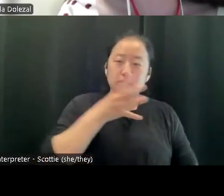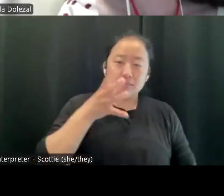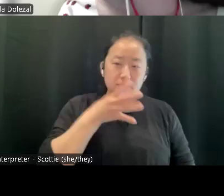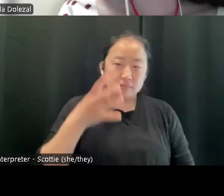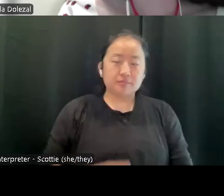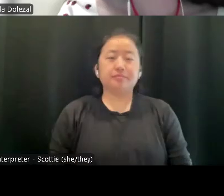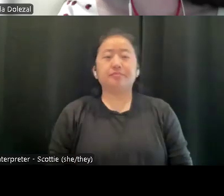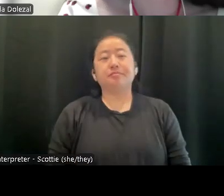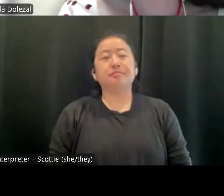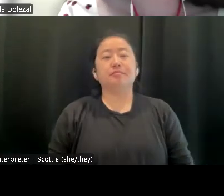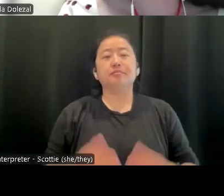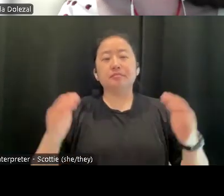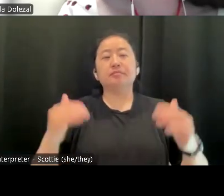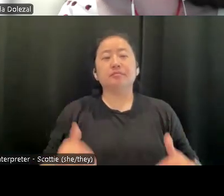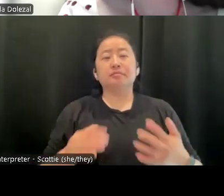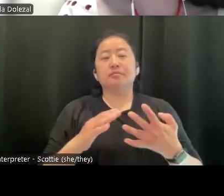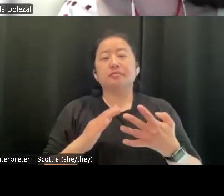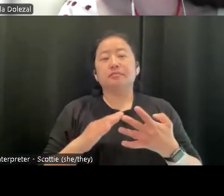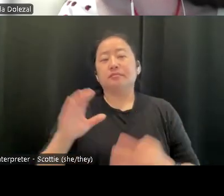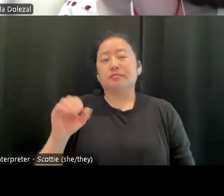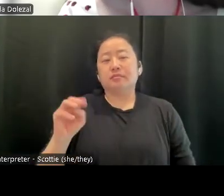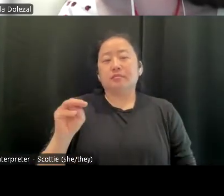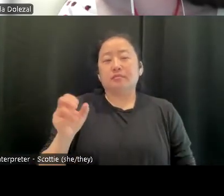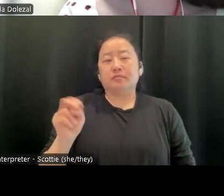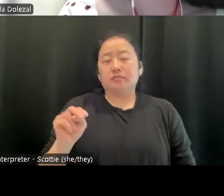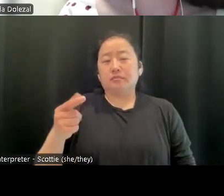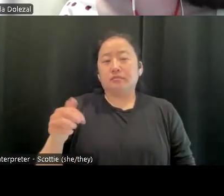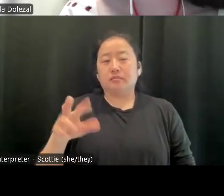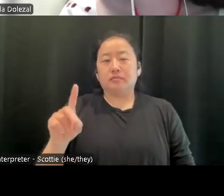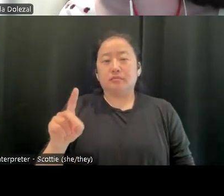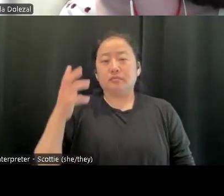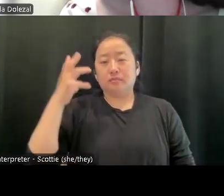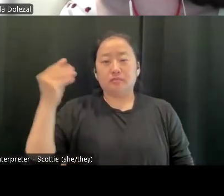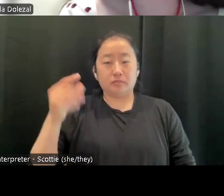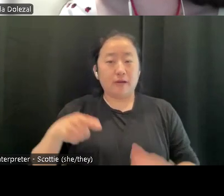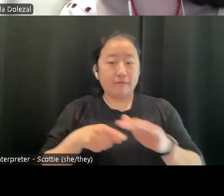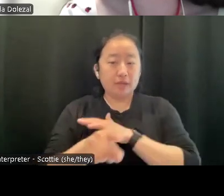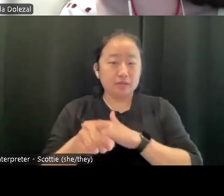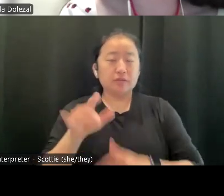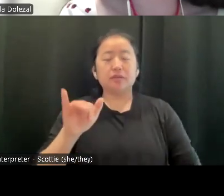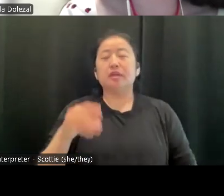Common Ground Outdoor Adventures, an organization that offers adaptive outdoor recreation for